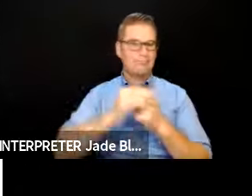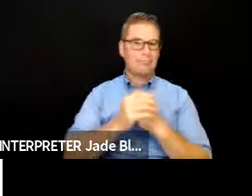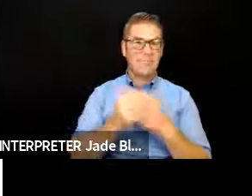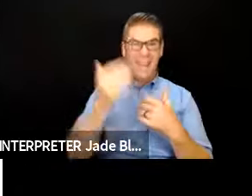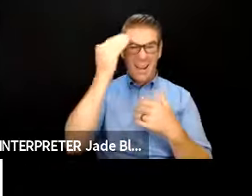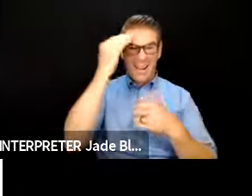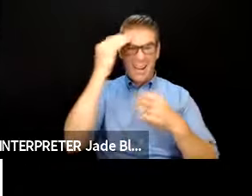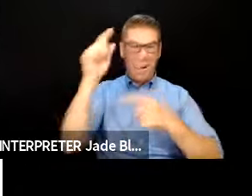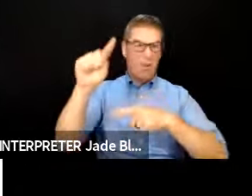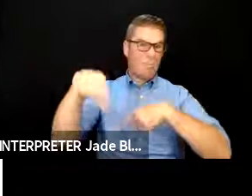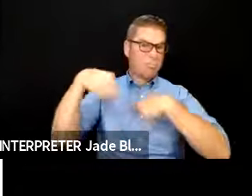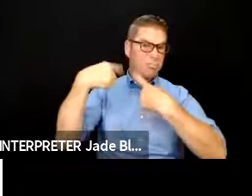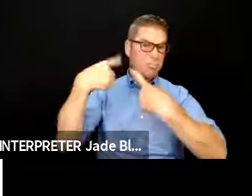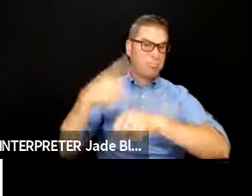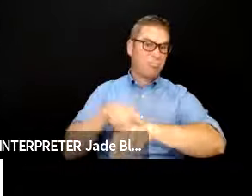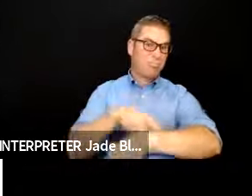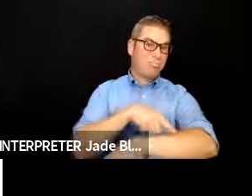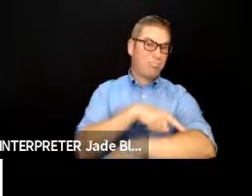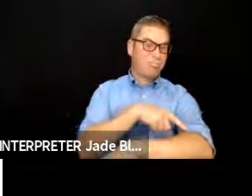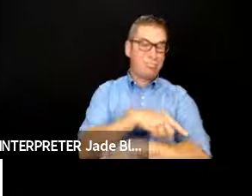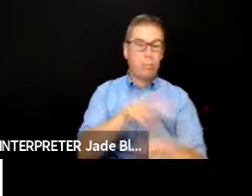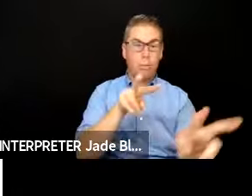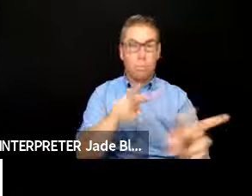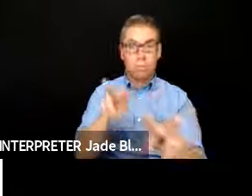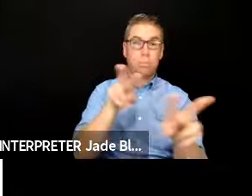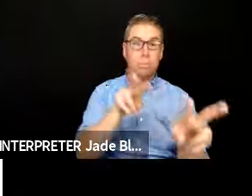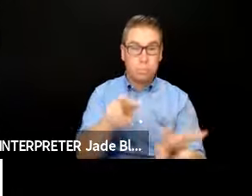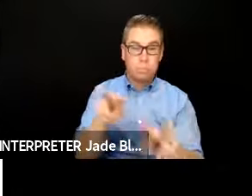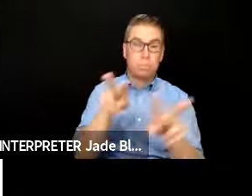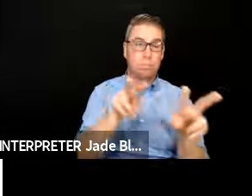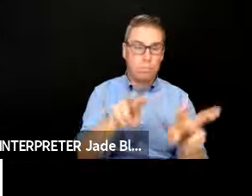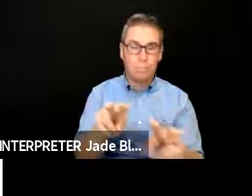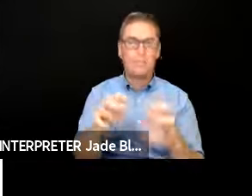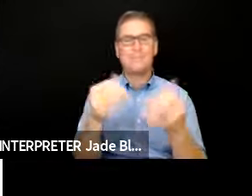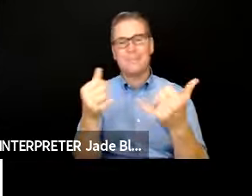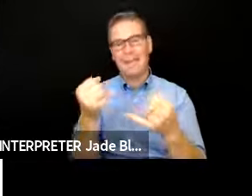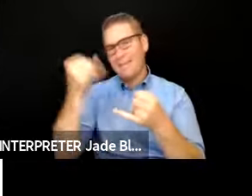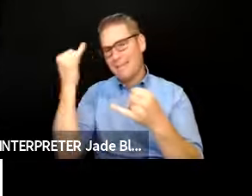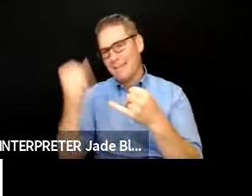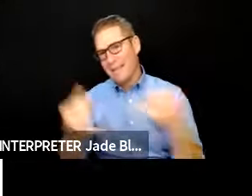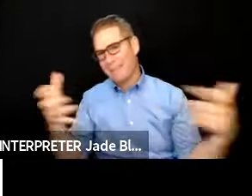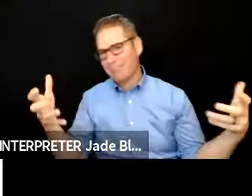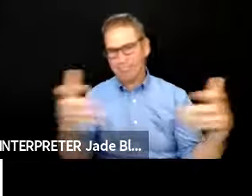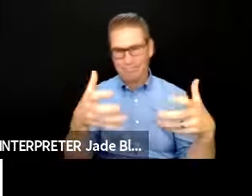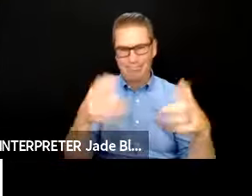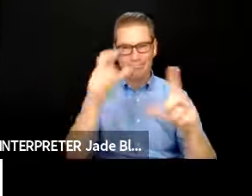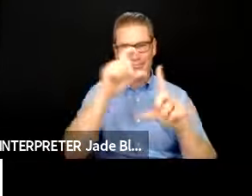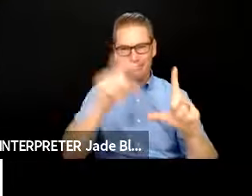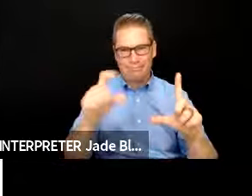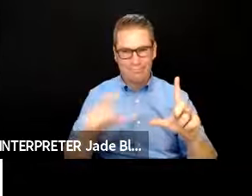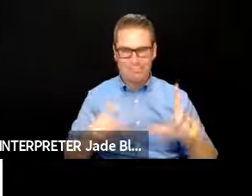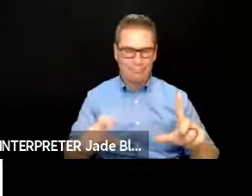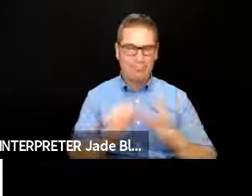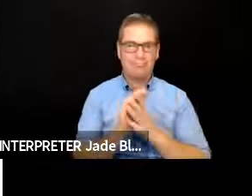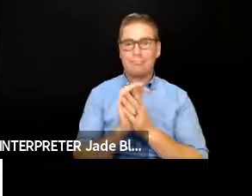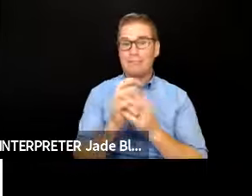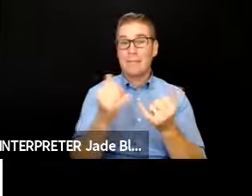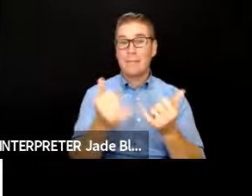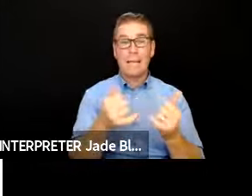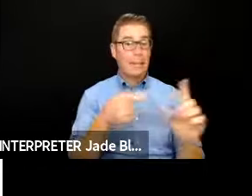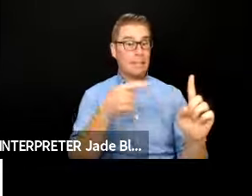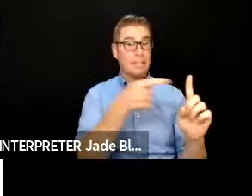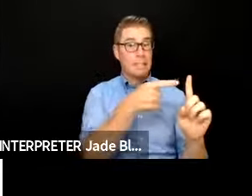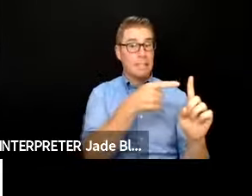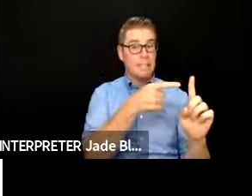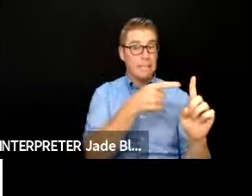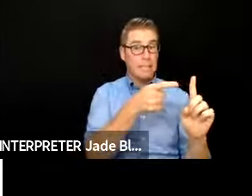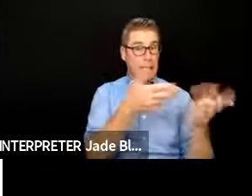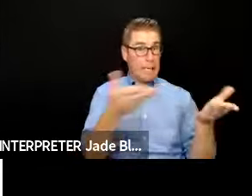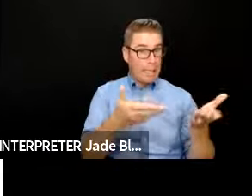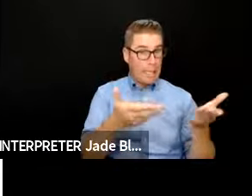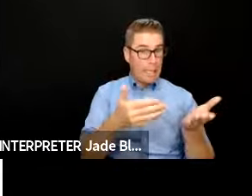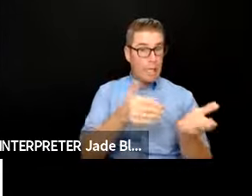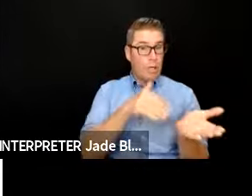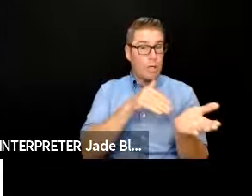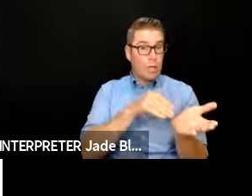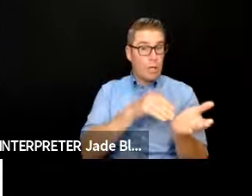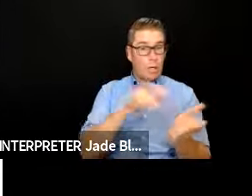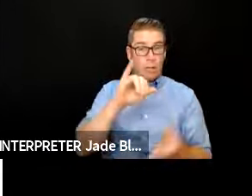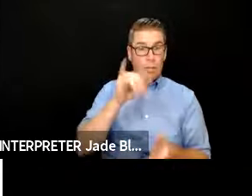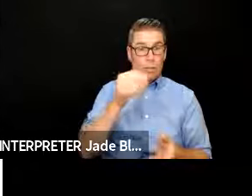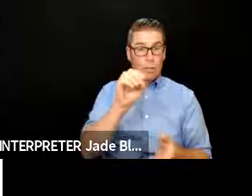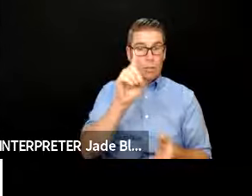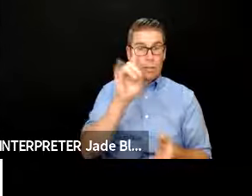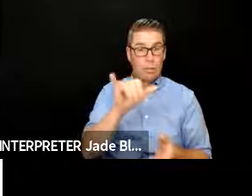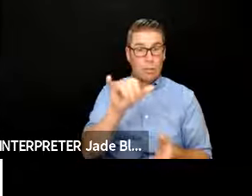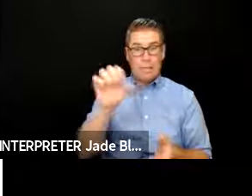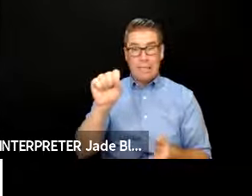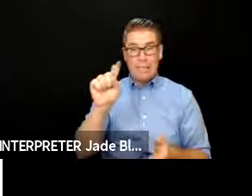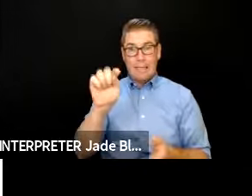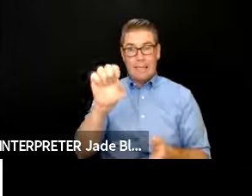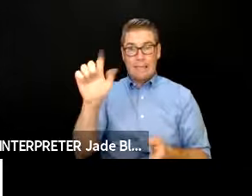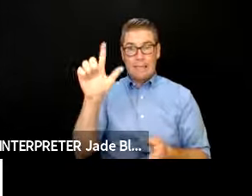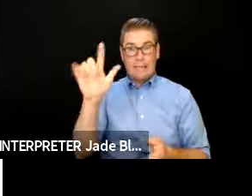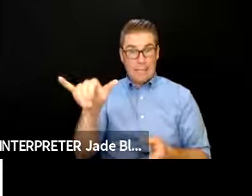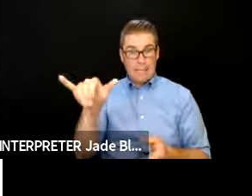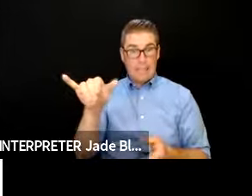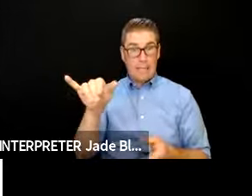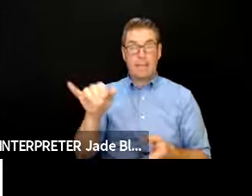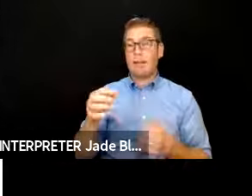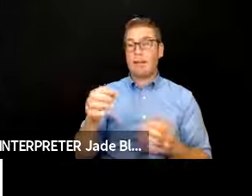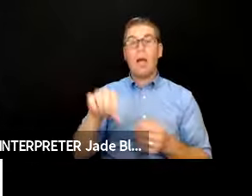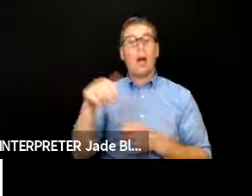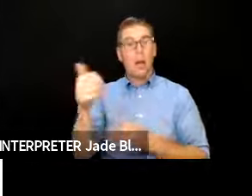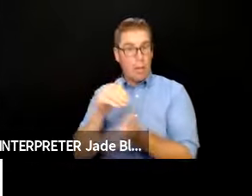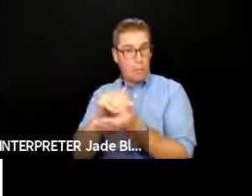Welcome everyone. My name is sue Yang and I will be your presenter for today.